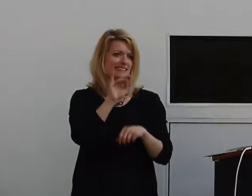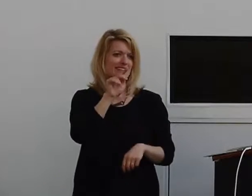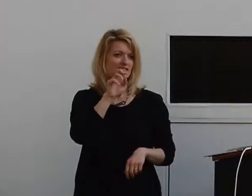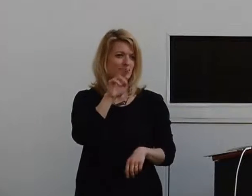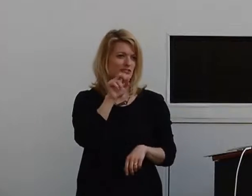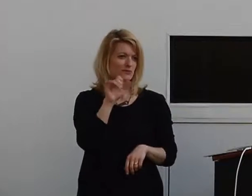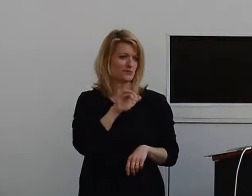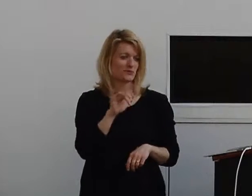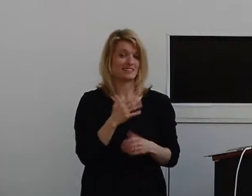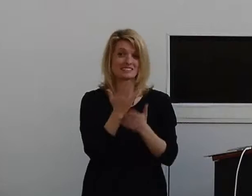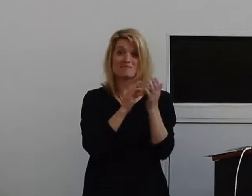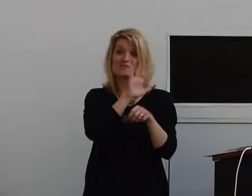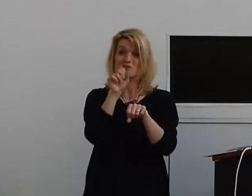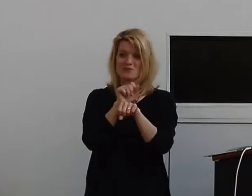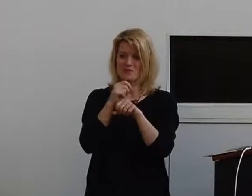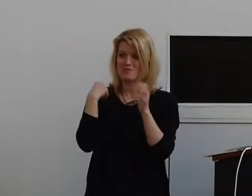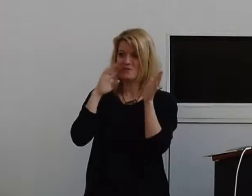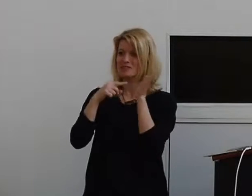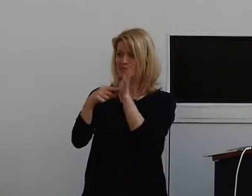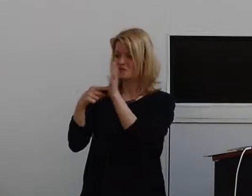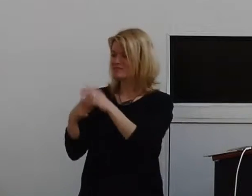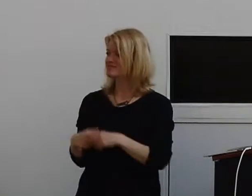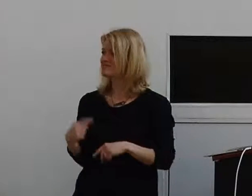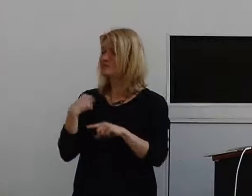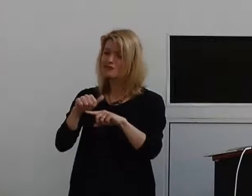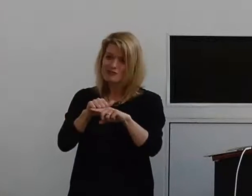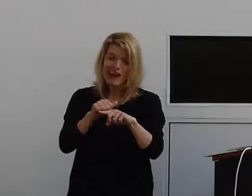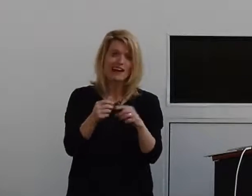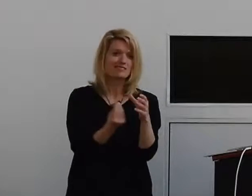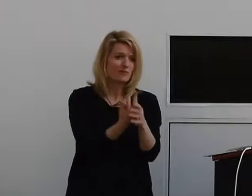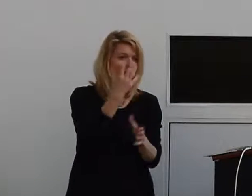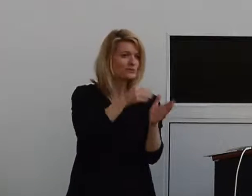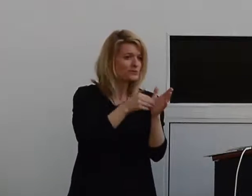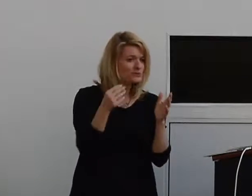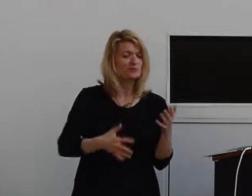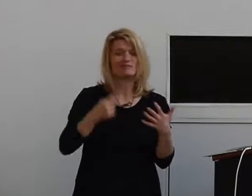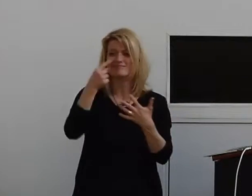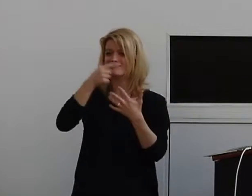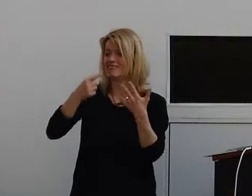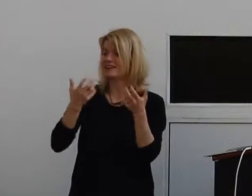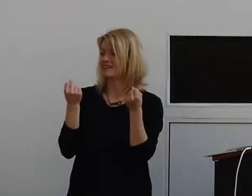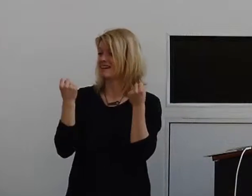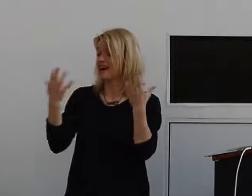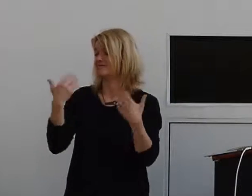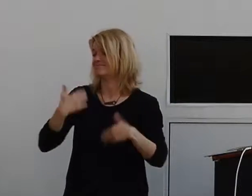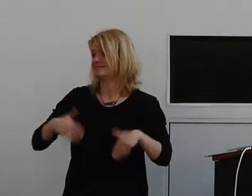We bring our backgrounds to work collectively. We have great Interns too, and you'll see their work